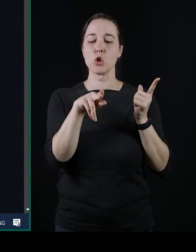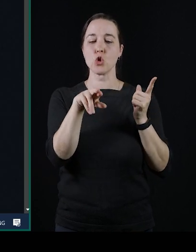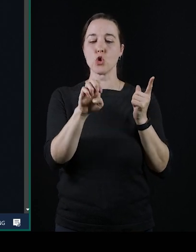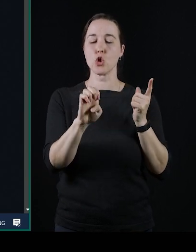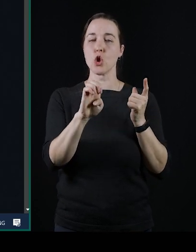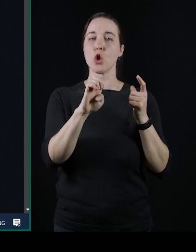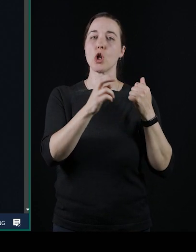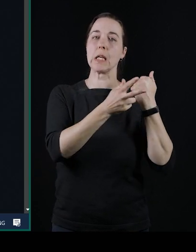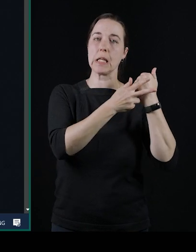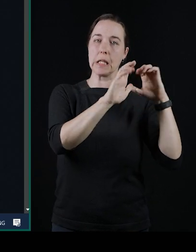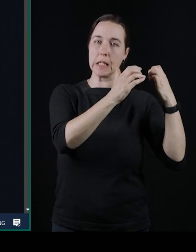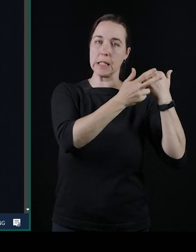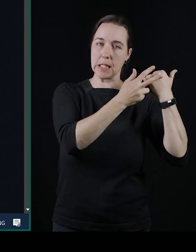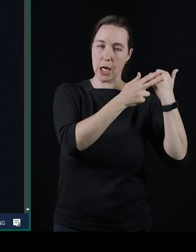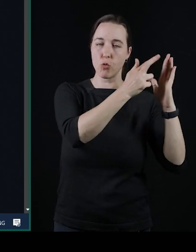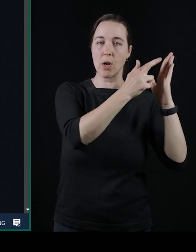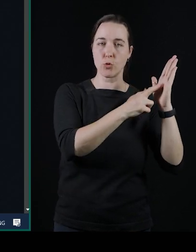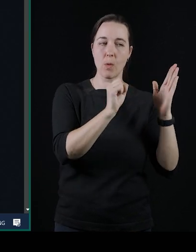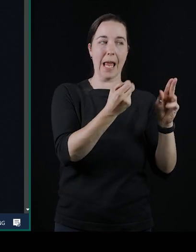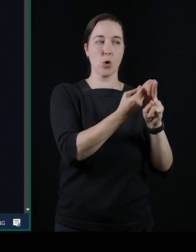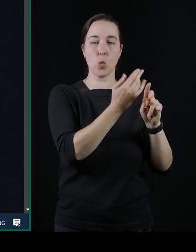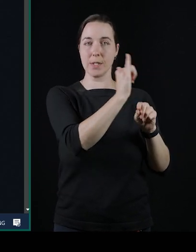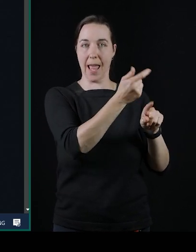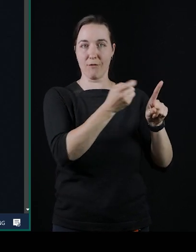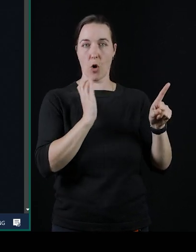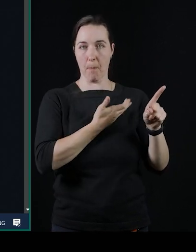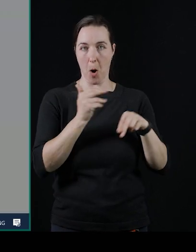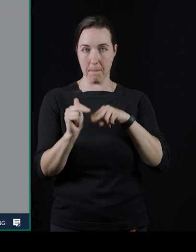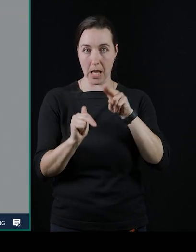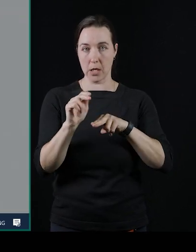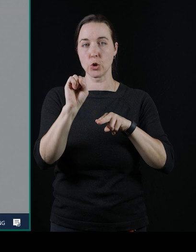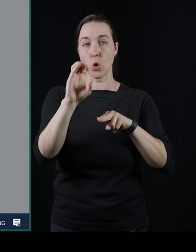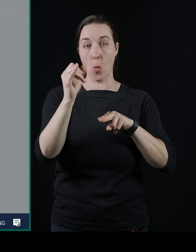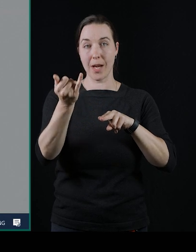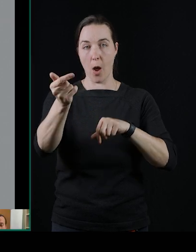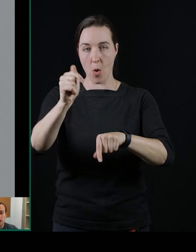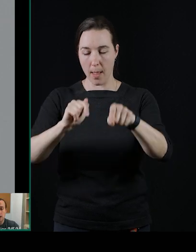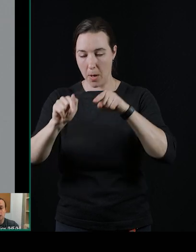so we can use it from our build. So we'll go back here.